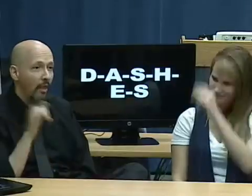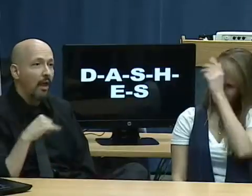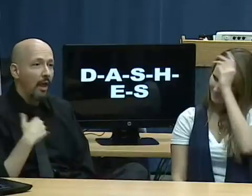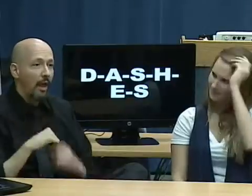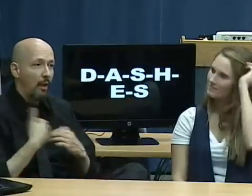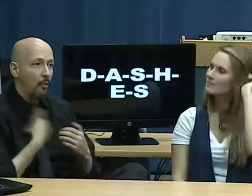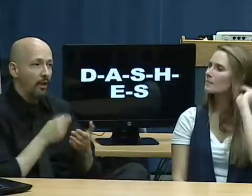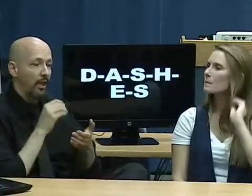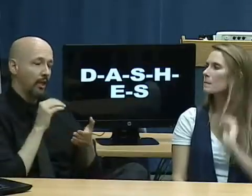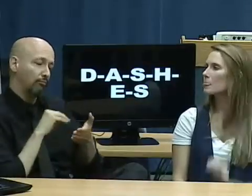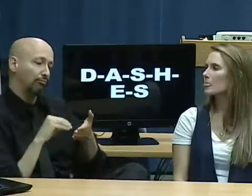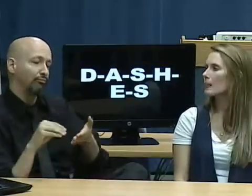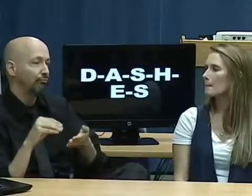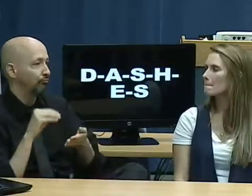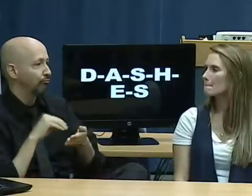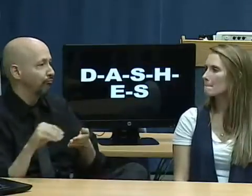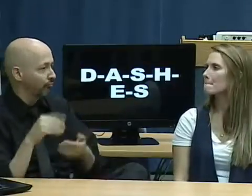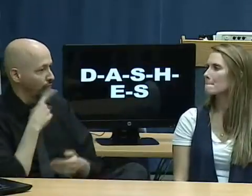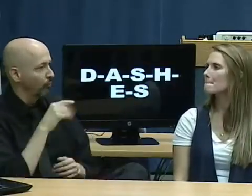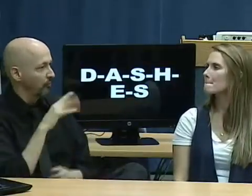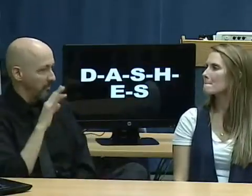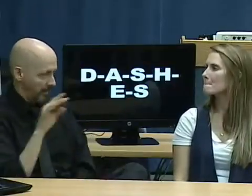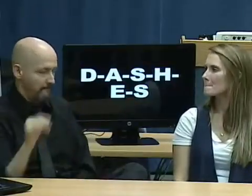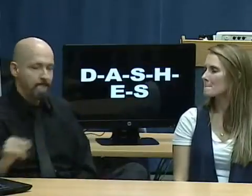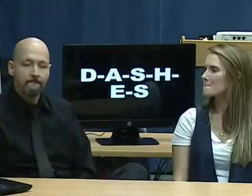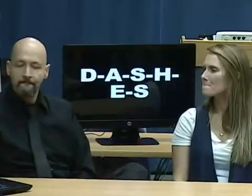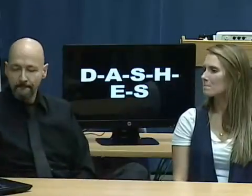That is how we gloss something that is fingerspelled.